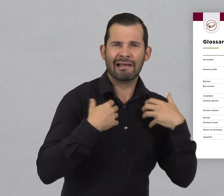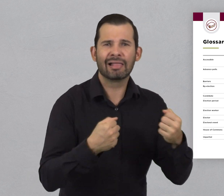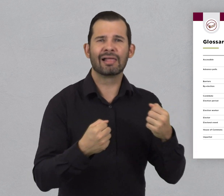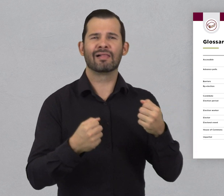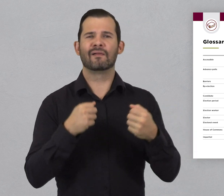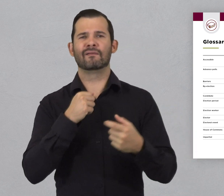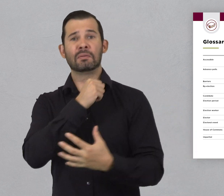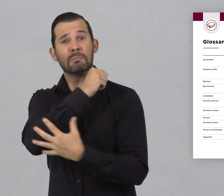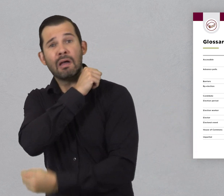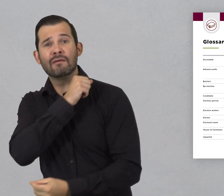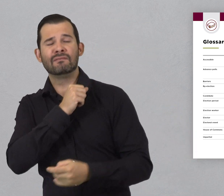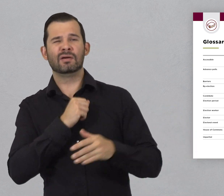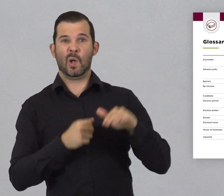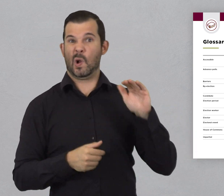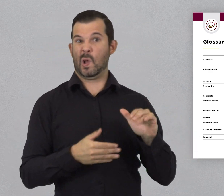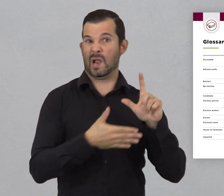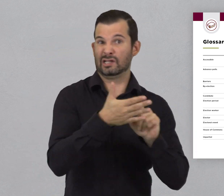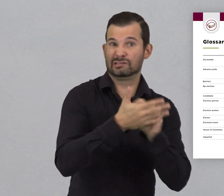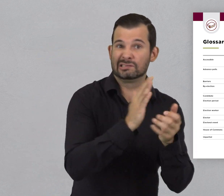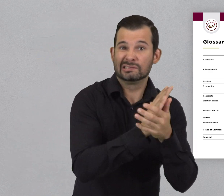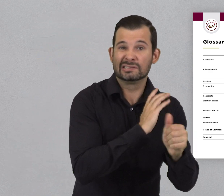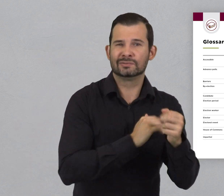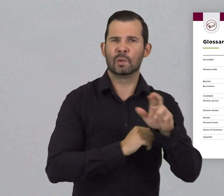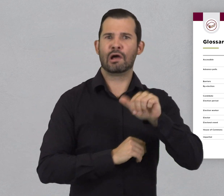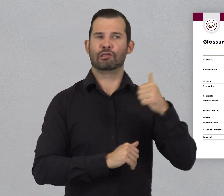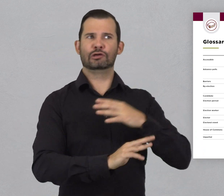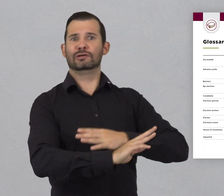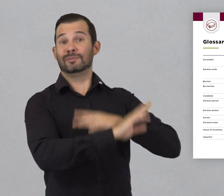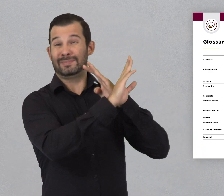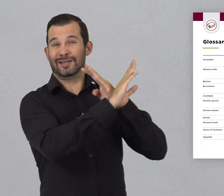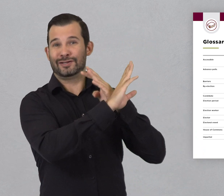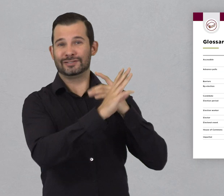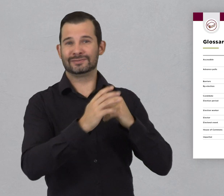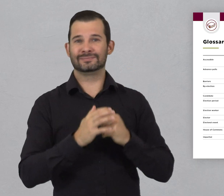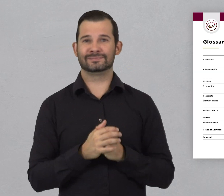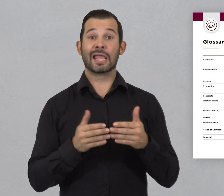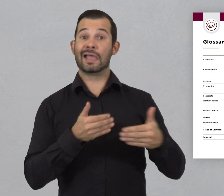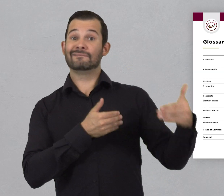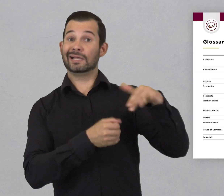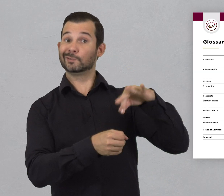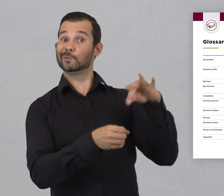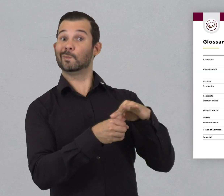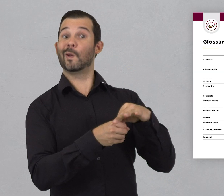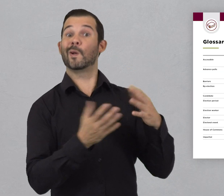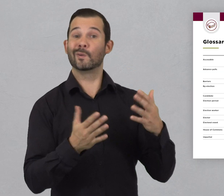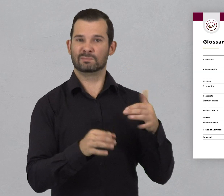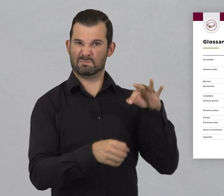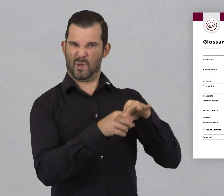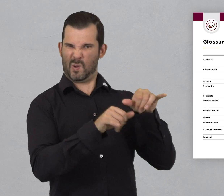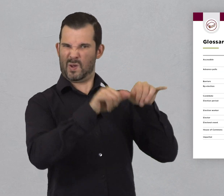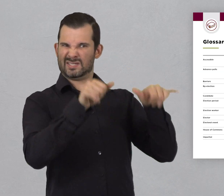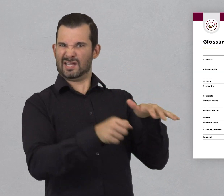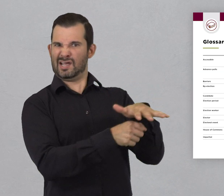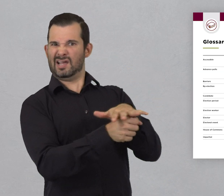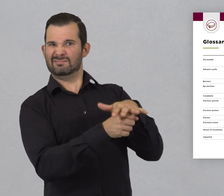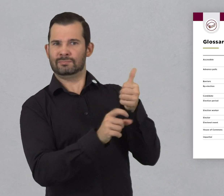poverty, low literacy skills or other barriers. Advance polls: Polling stations that are open